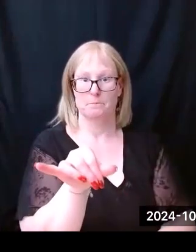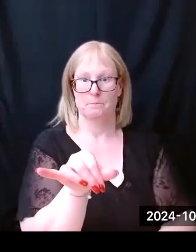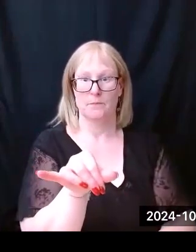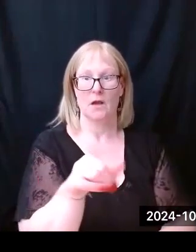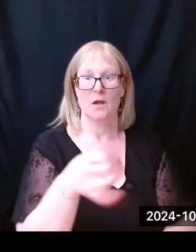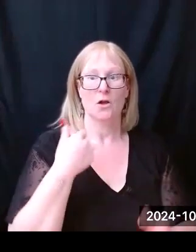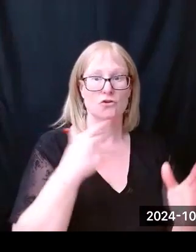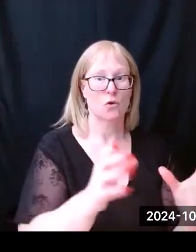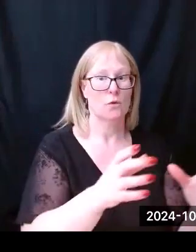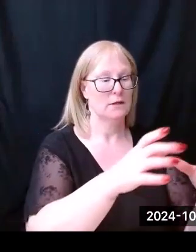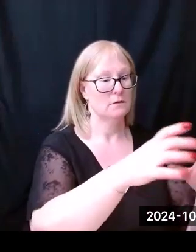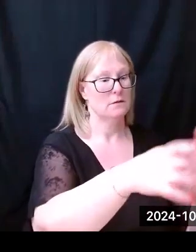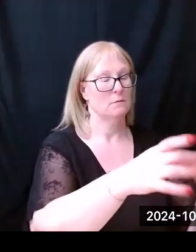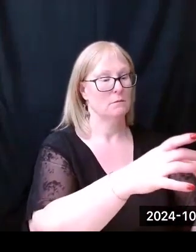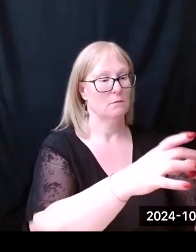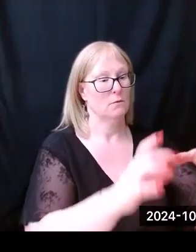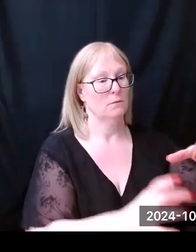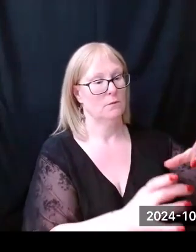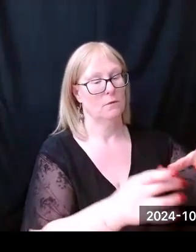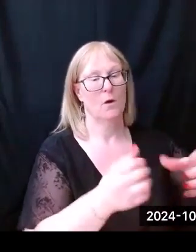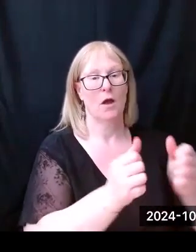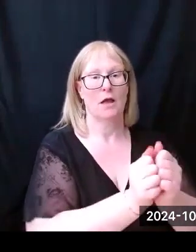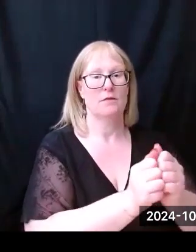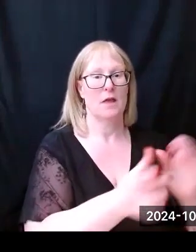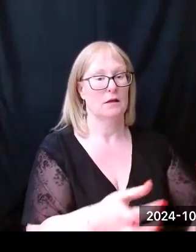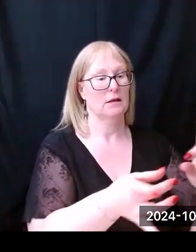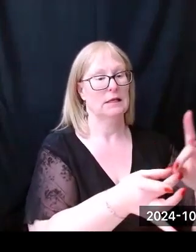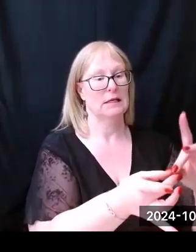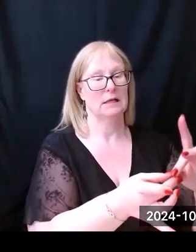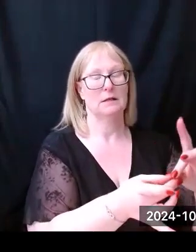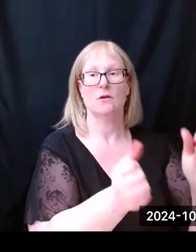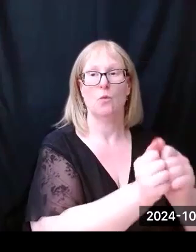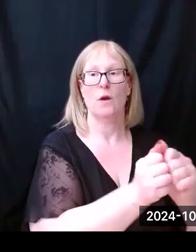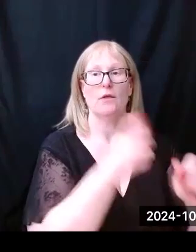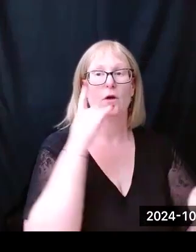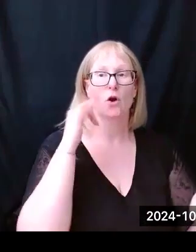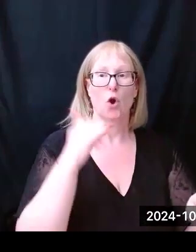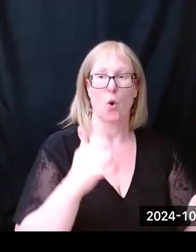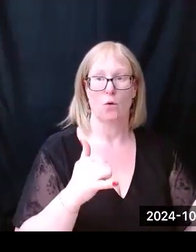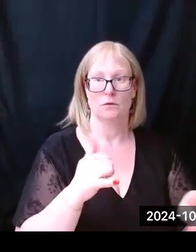little bit of gold here. This is a cultural art that's based on the idea that we can